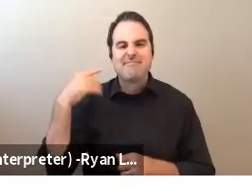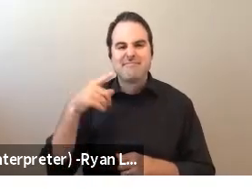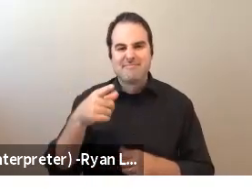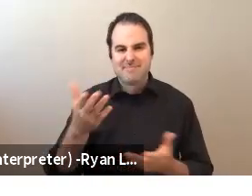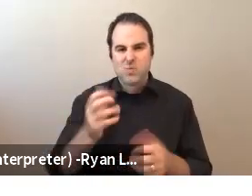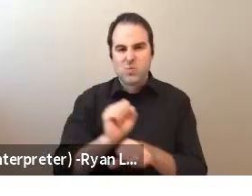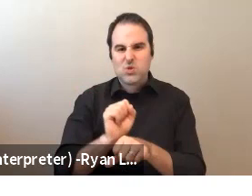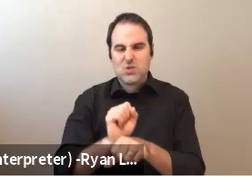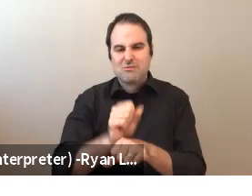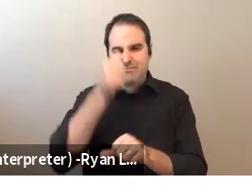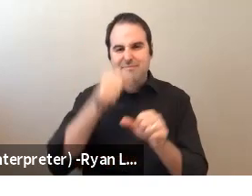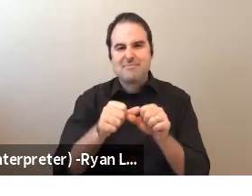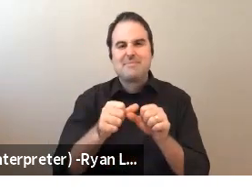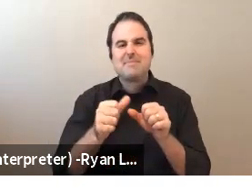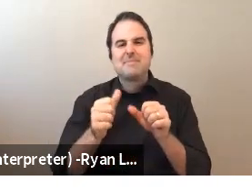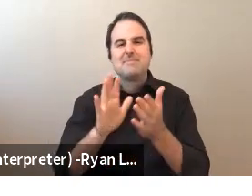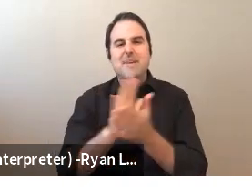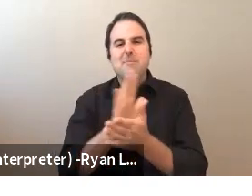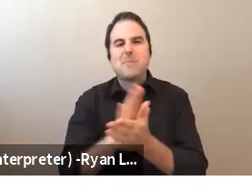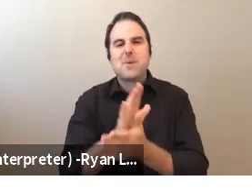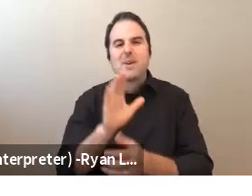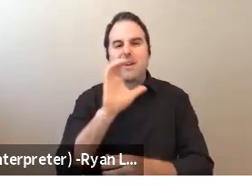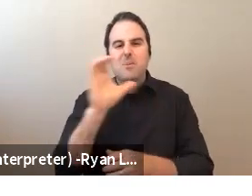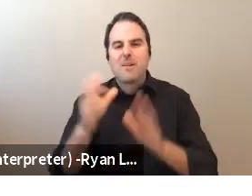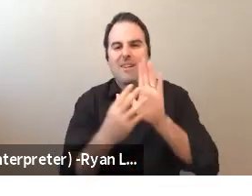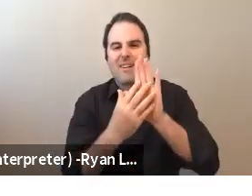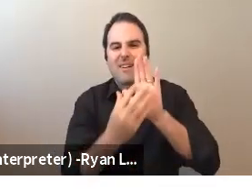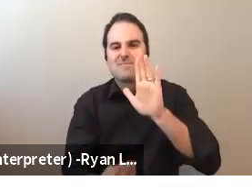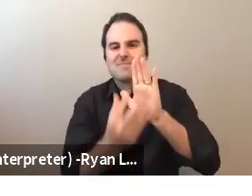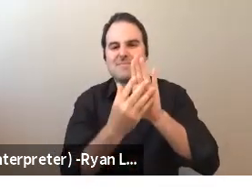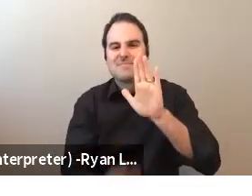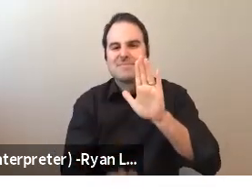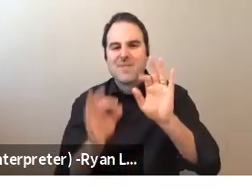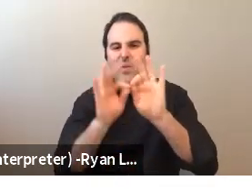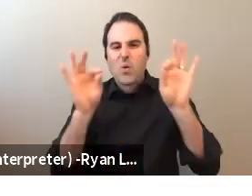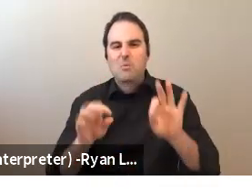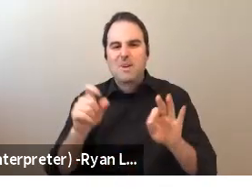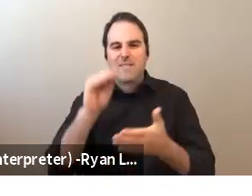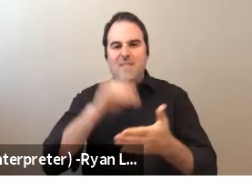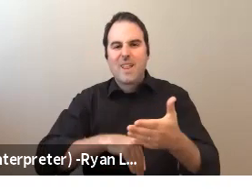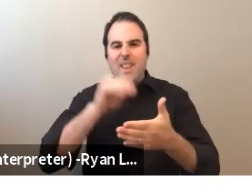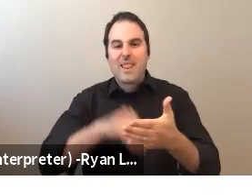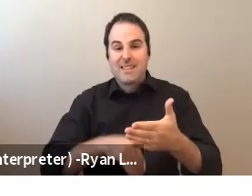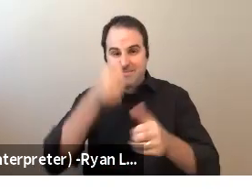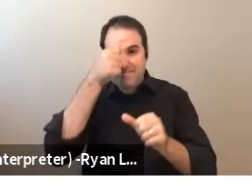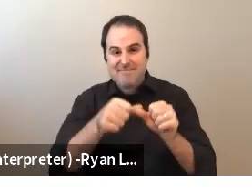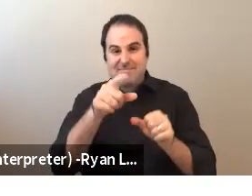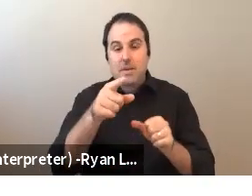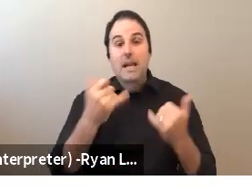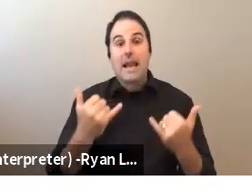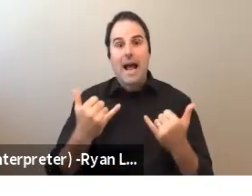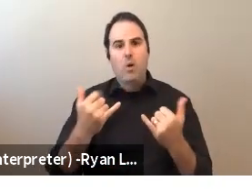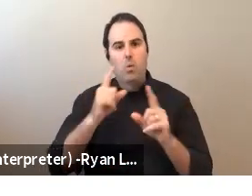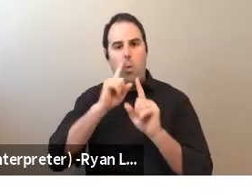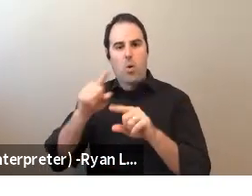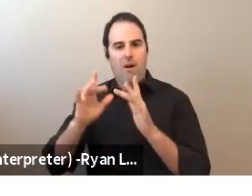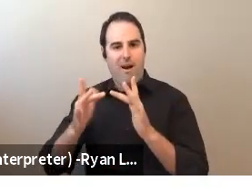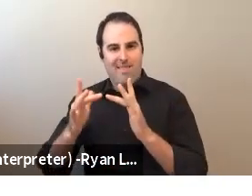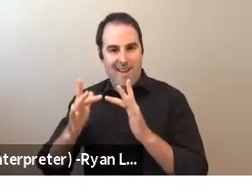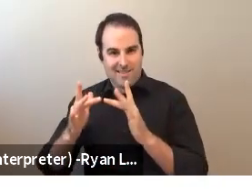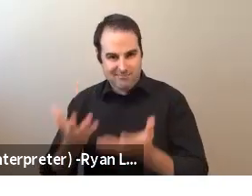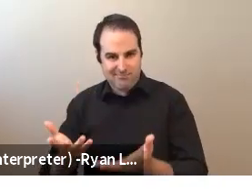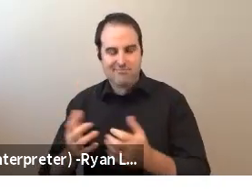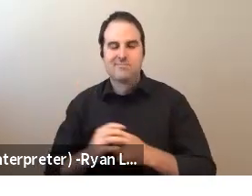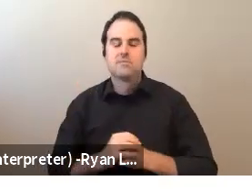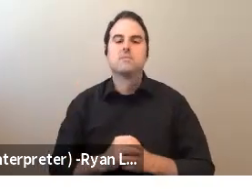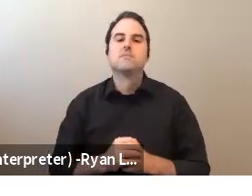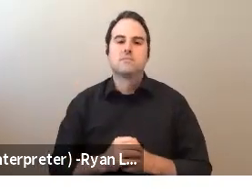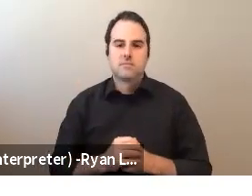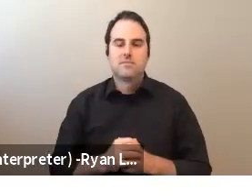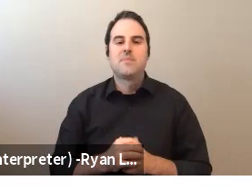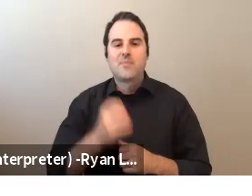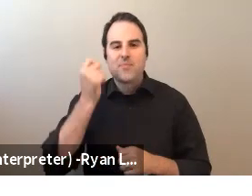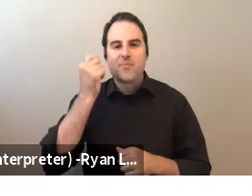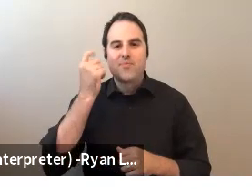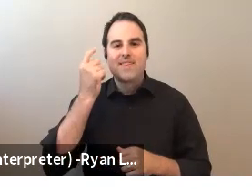Sally Potter: Of the the the textbook forms that we use to fill out and then now we order our books online and there is no spot in any of that ordering